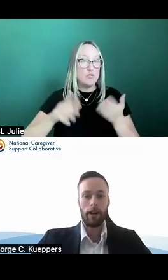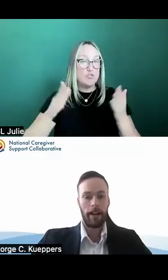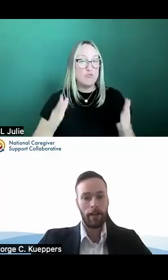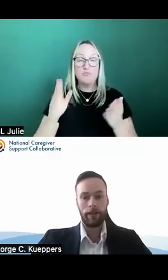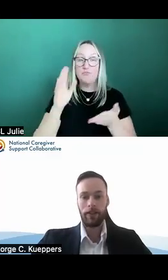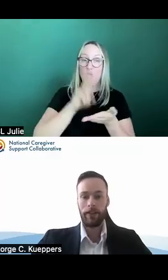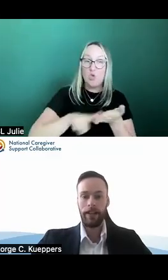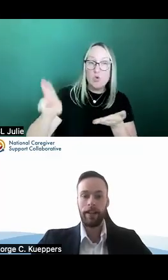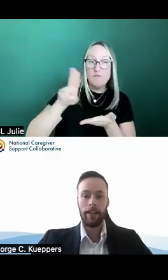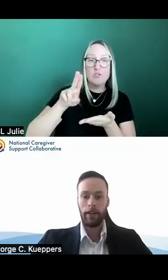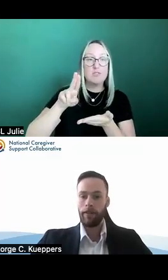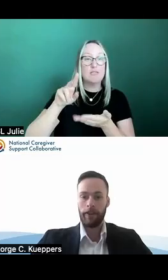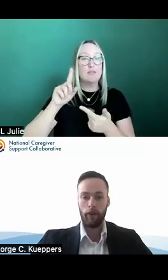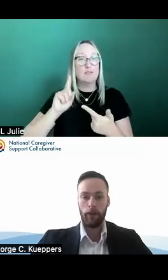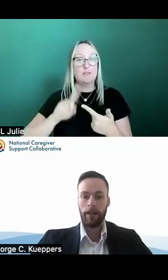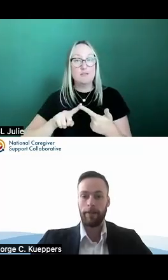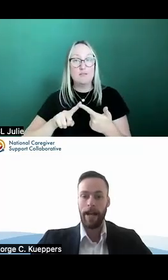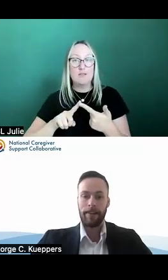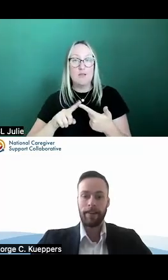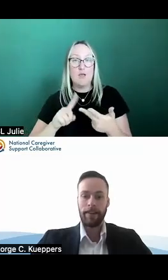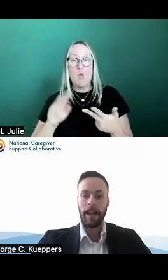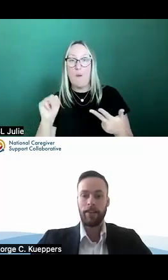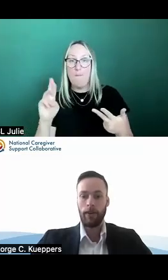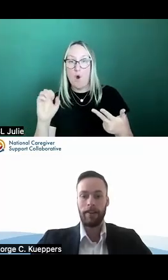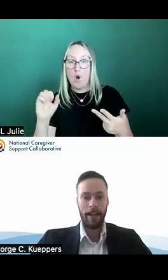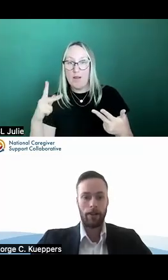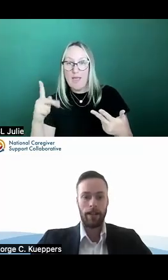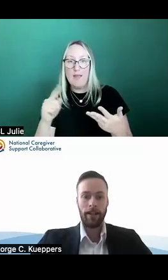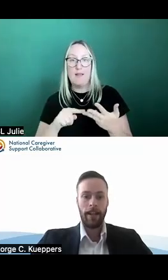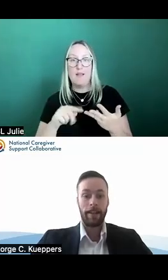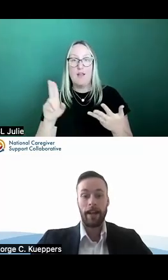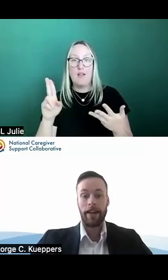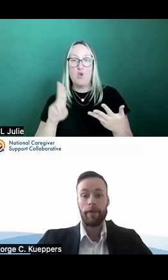Marquette University, the University of Wisconsin-Madison and USAging and guided